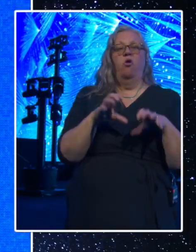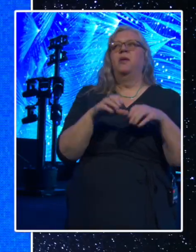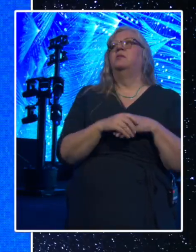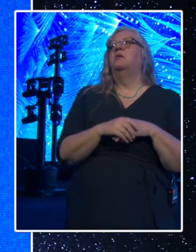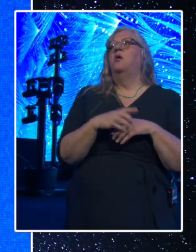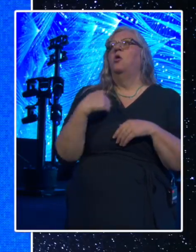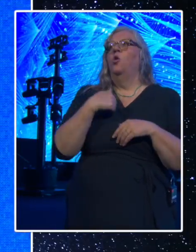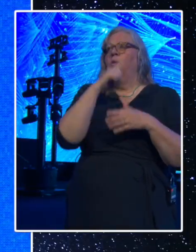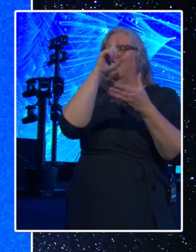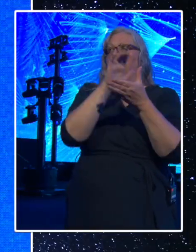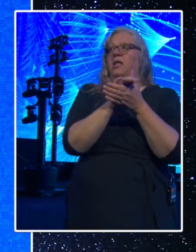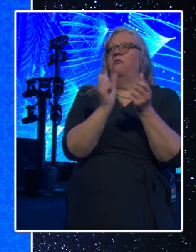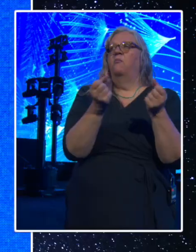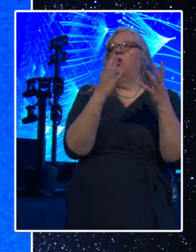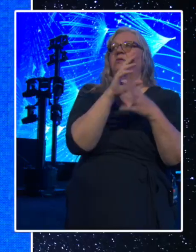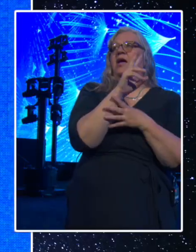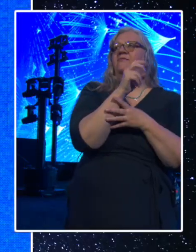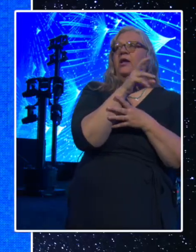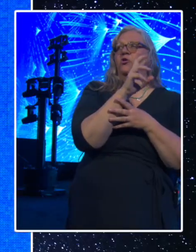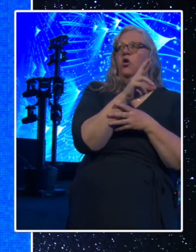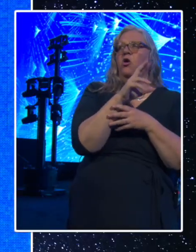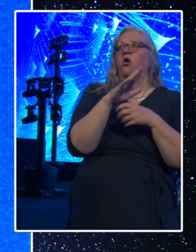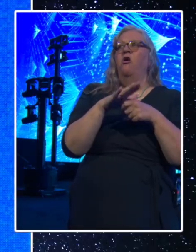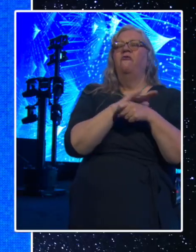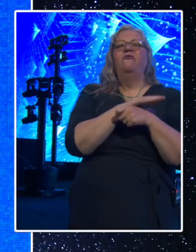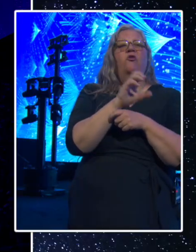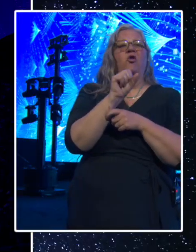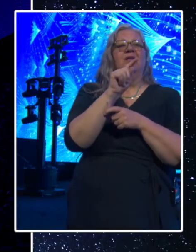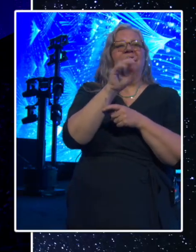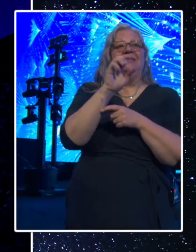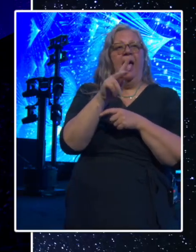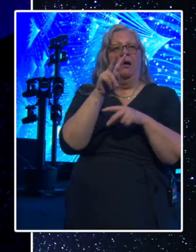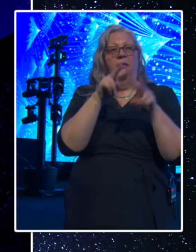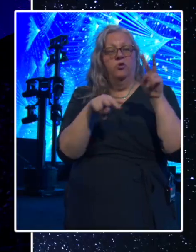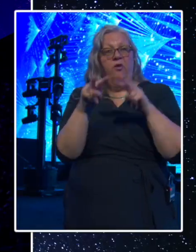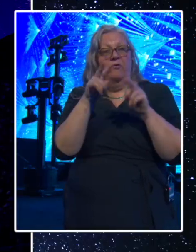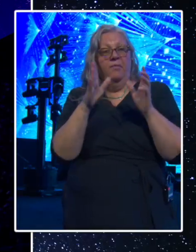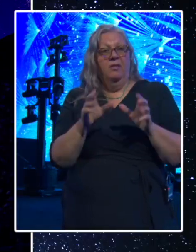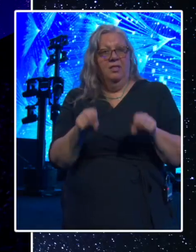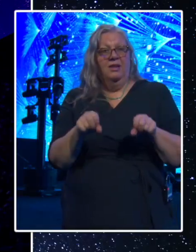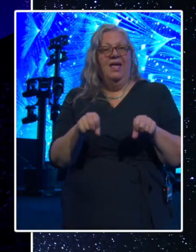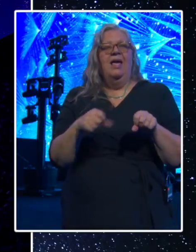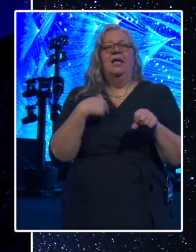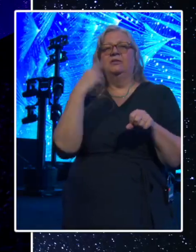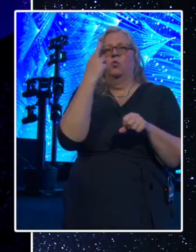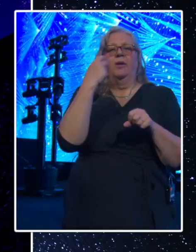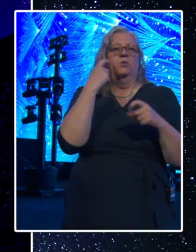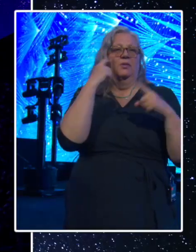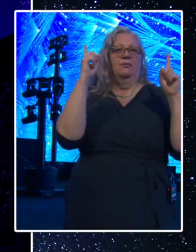At HPE, we believe multi-vendor full-stack observability is a critical enabler of our AI success.